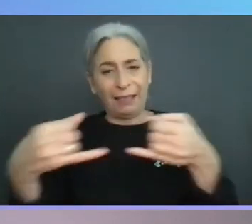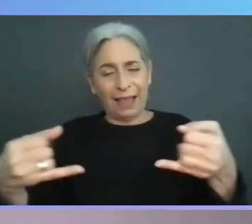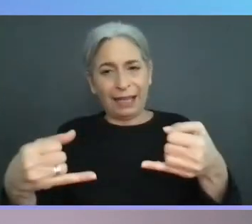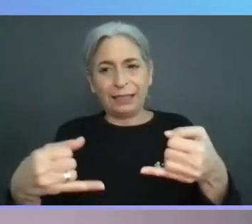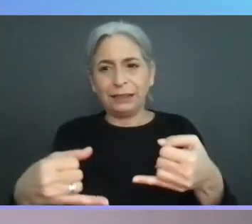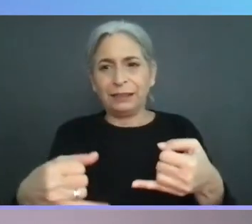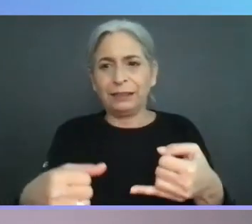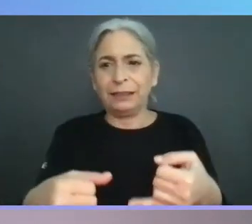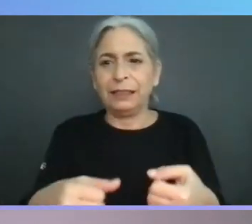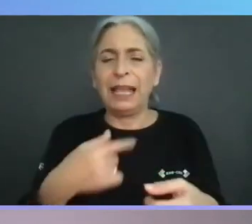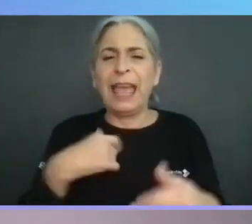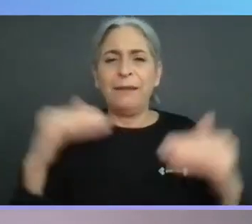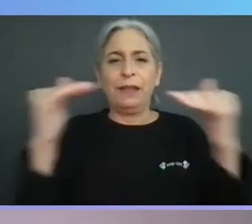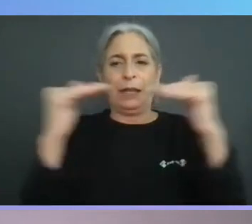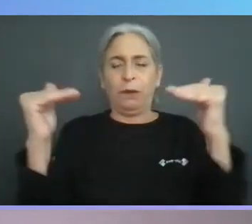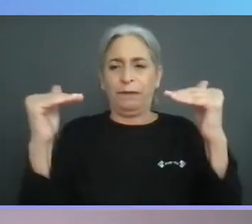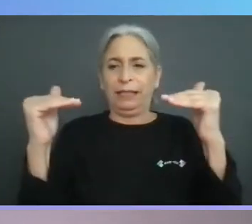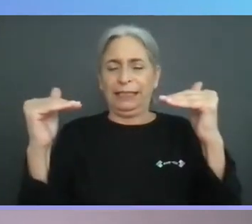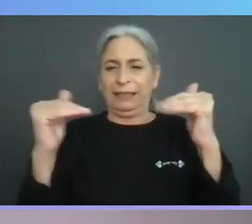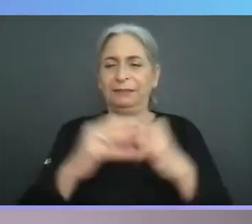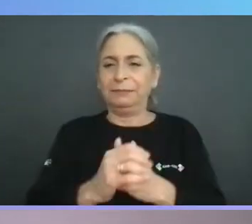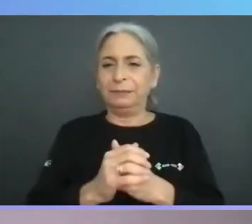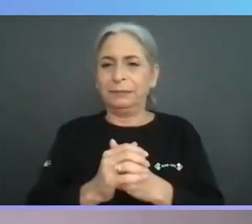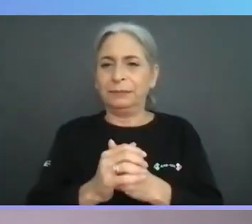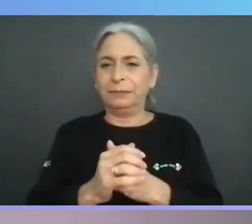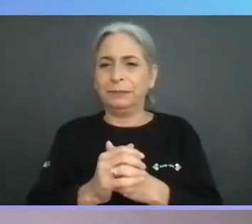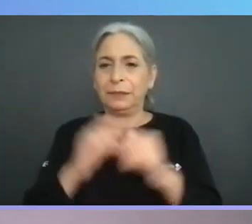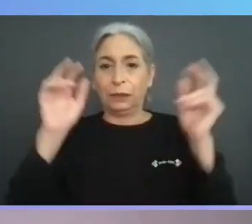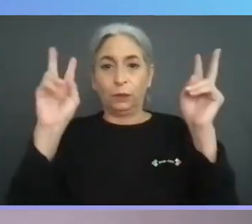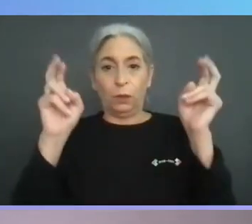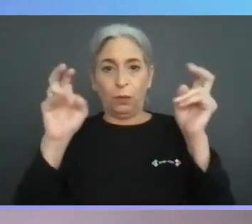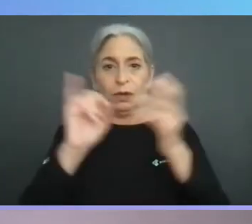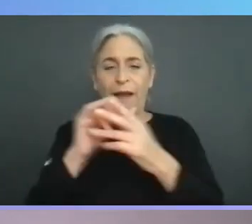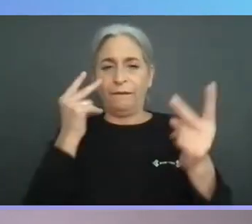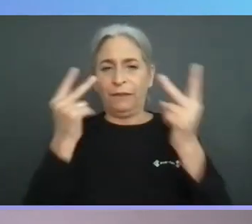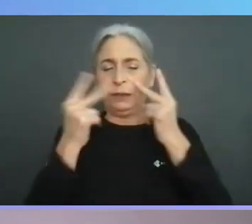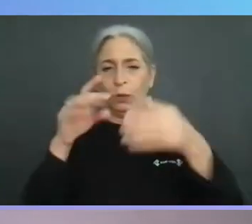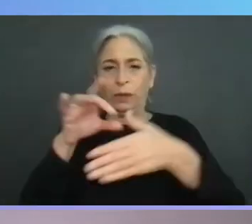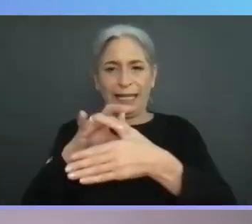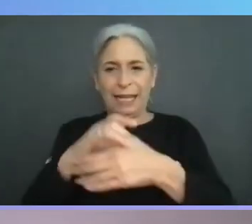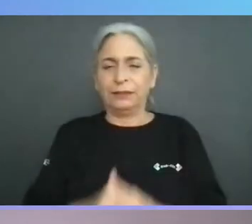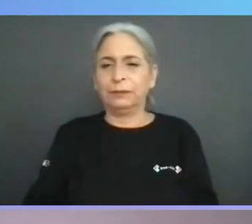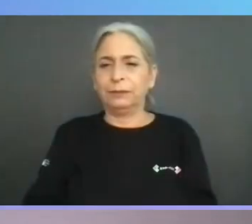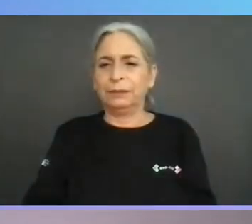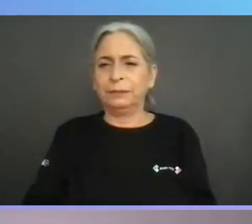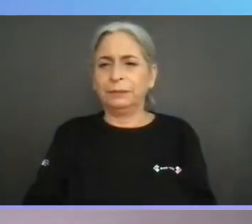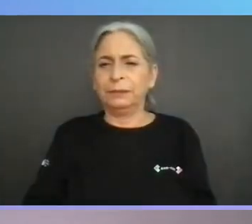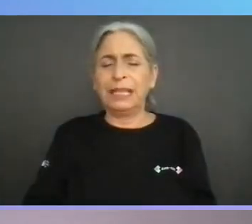equivalent purpose. Uh, end quote of that visual content. And as historic and cultural institutions provide increasing